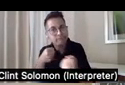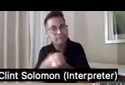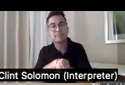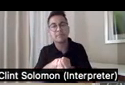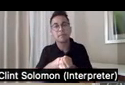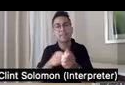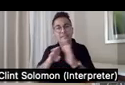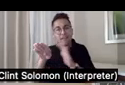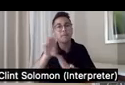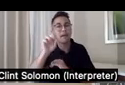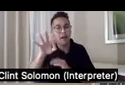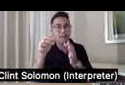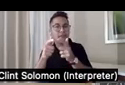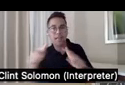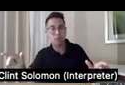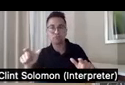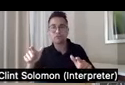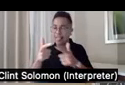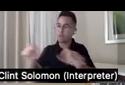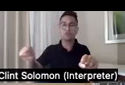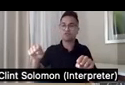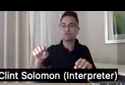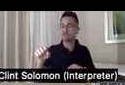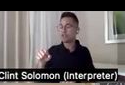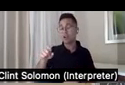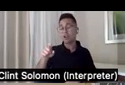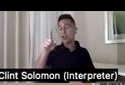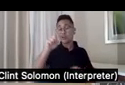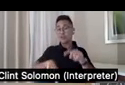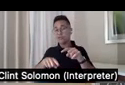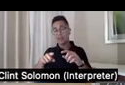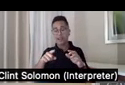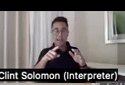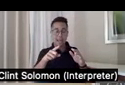not acquire language unless you process cognitively distancing in multiple ways